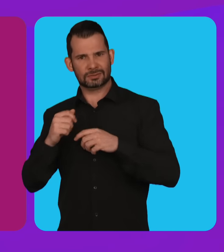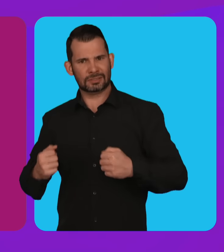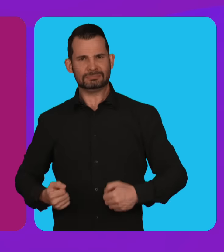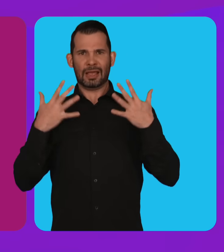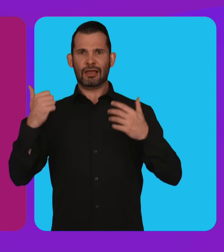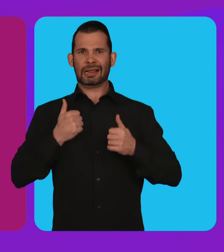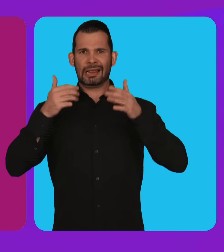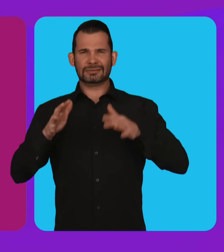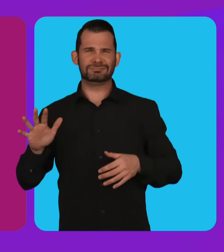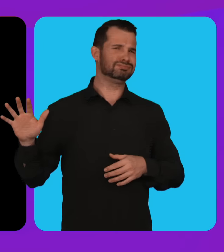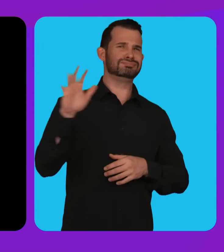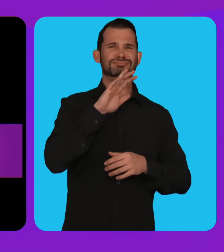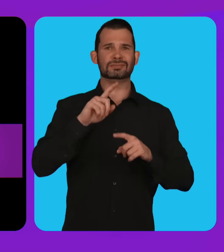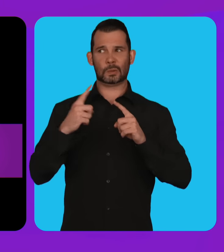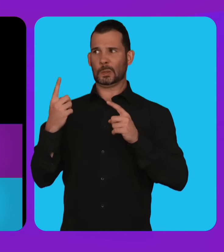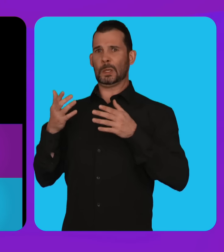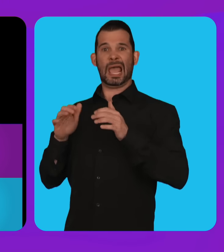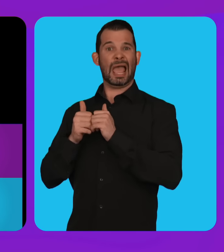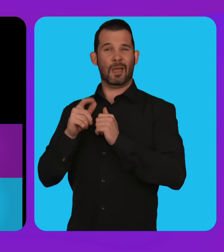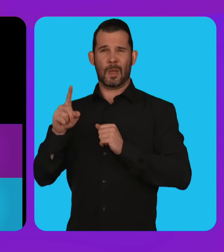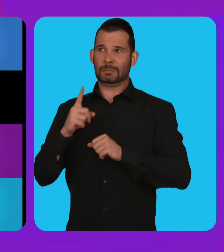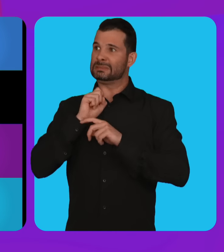possible due to the support of public media.